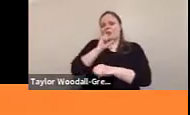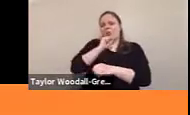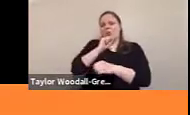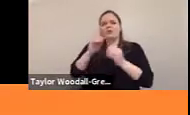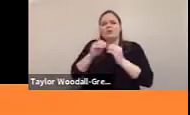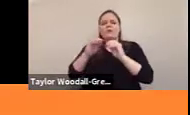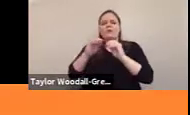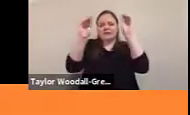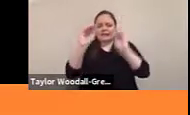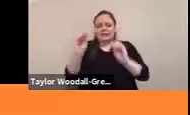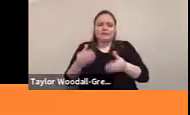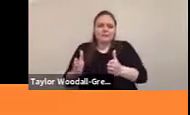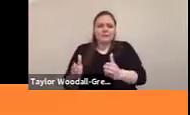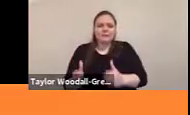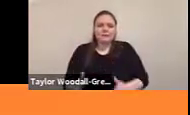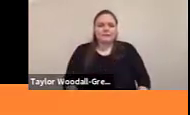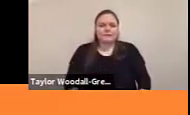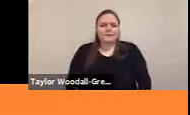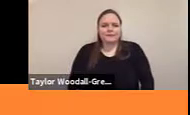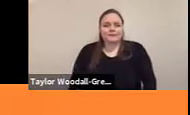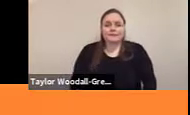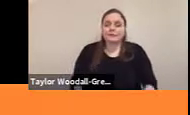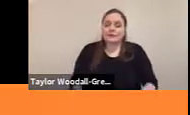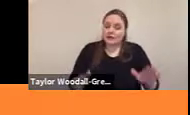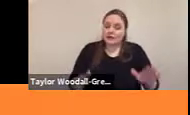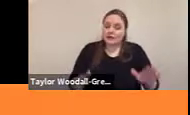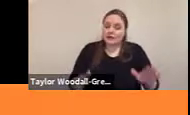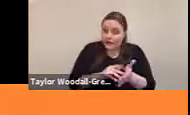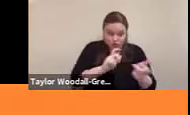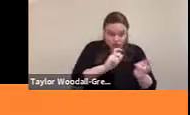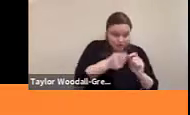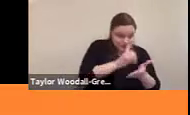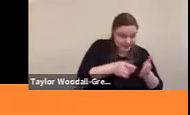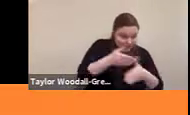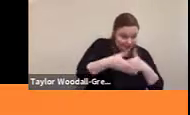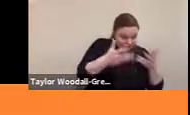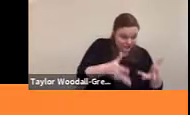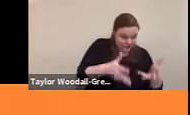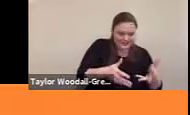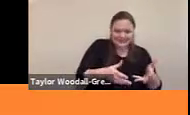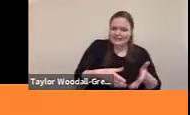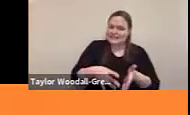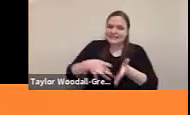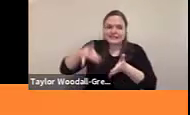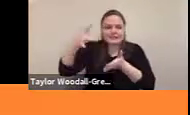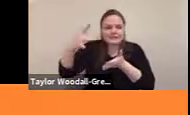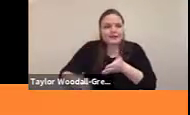But again, changing the design after the fact is costly and time consuming because accessibility was an afterthought